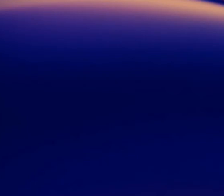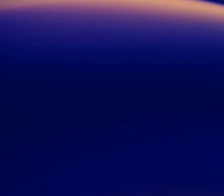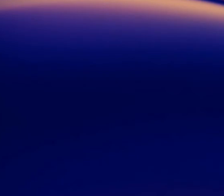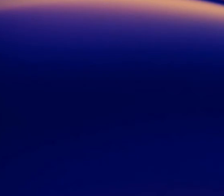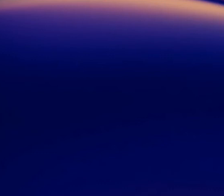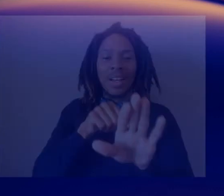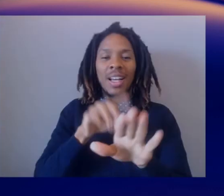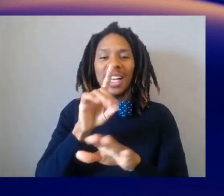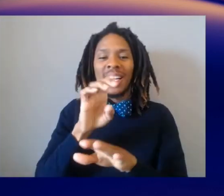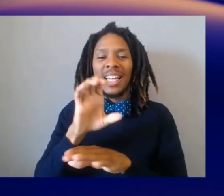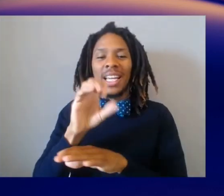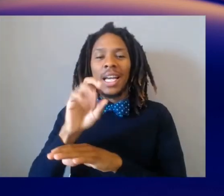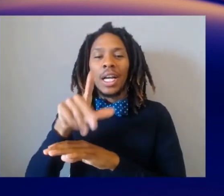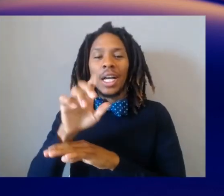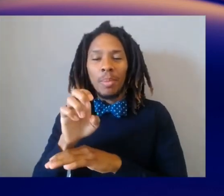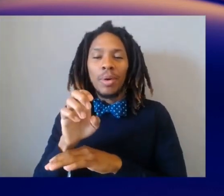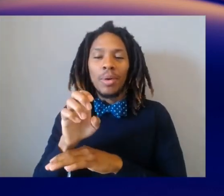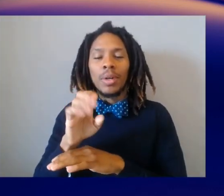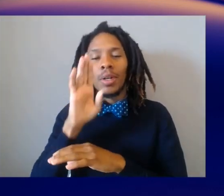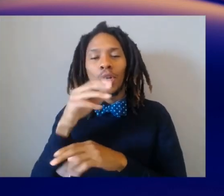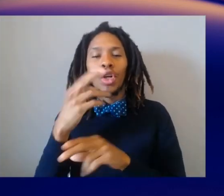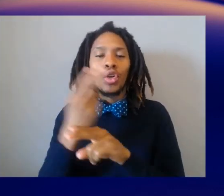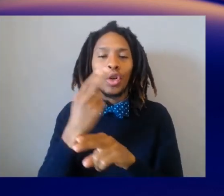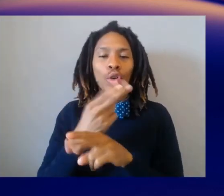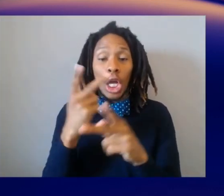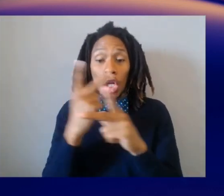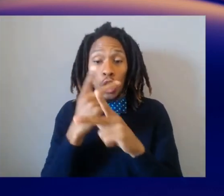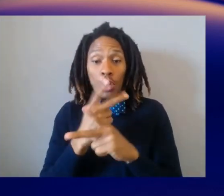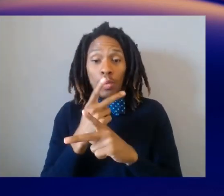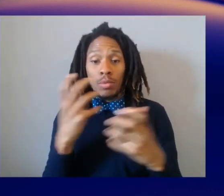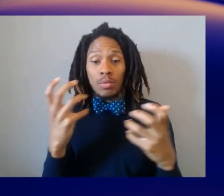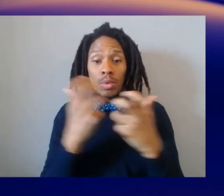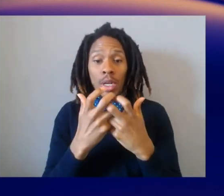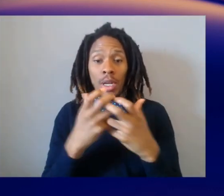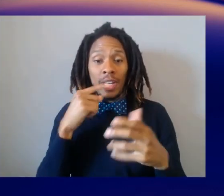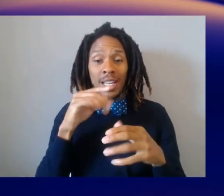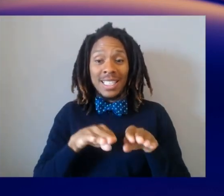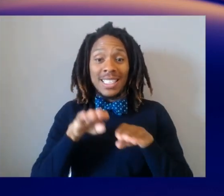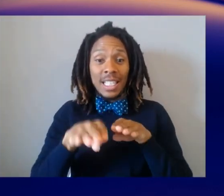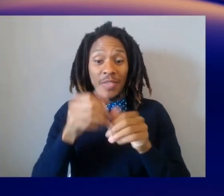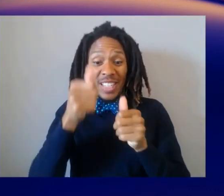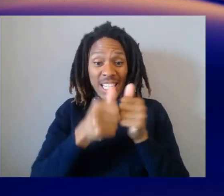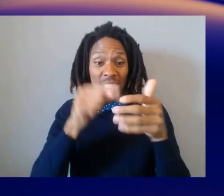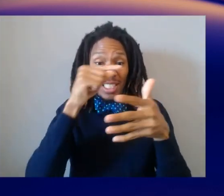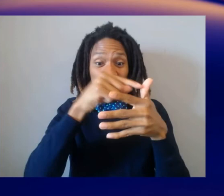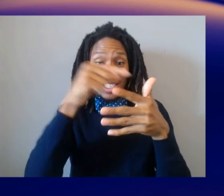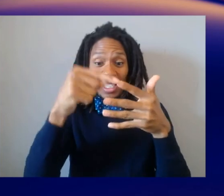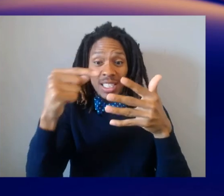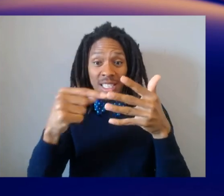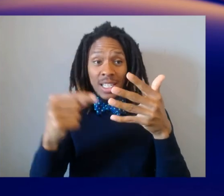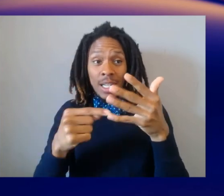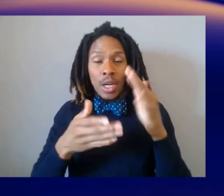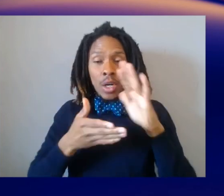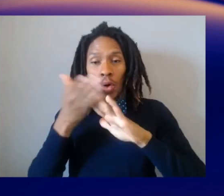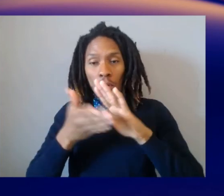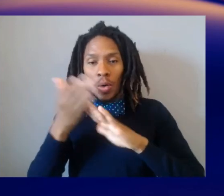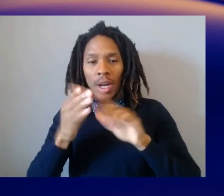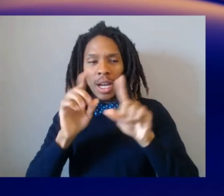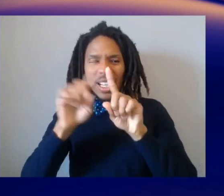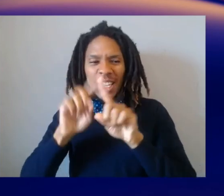or actually using the compute that's right for the step. Yeah. So each one of these is essentially running a different type of SageMaker job.